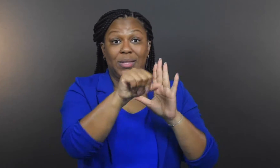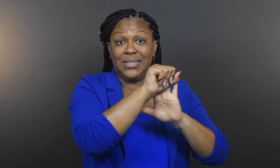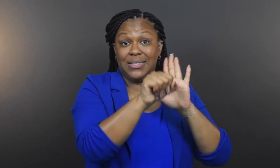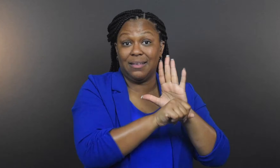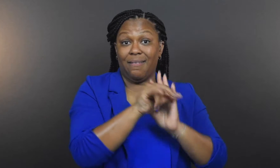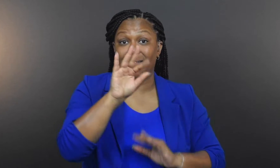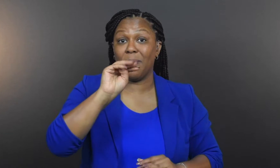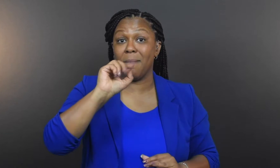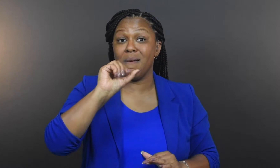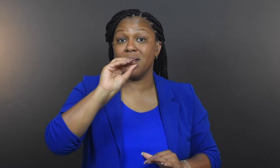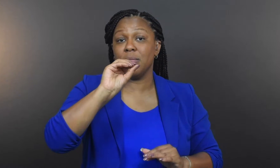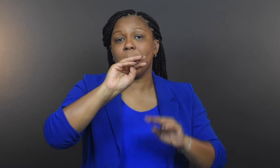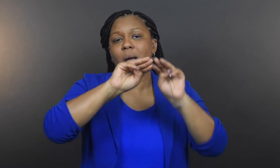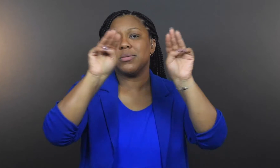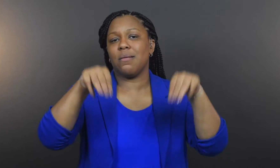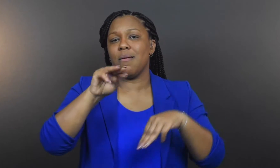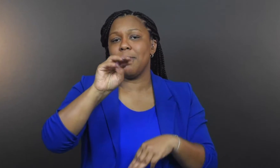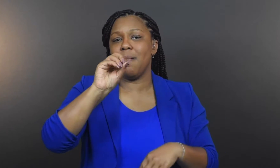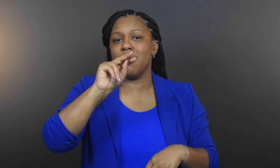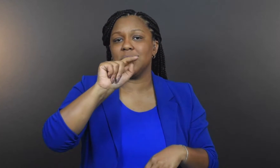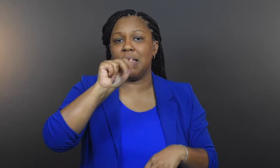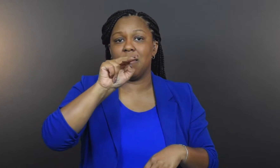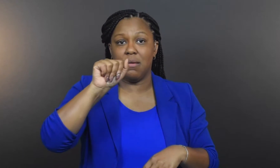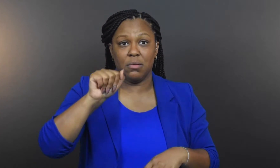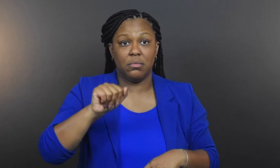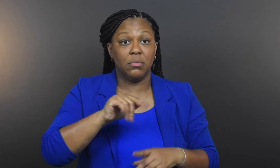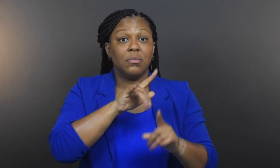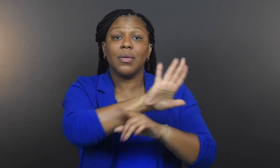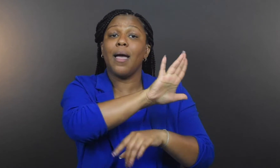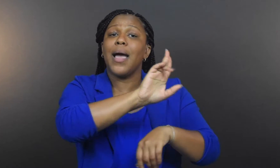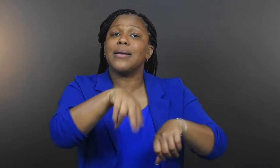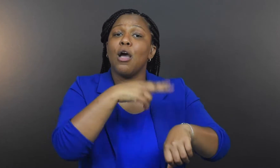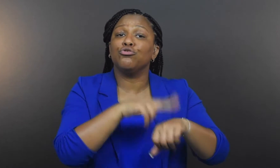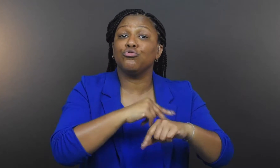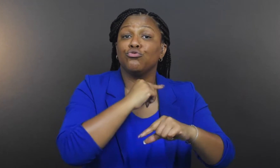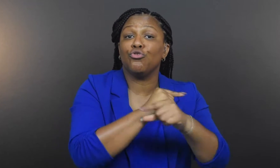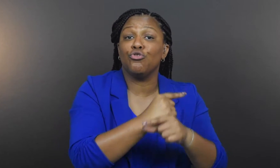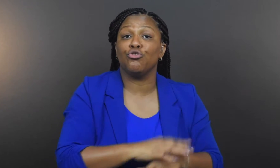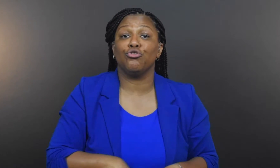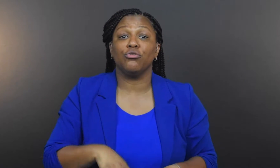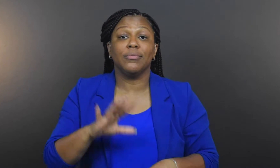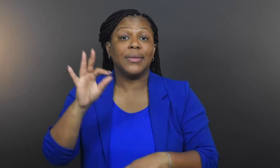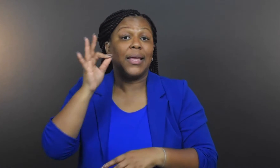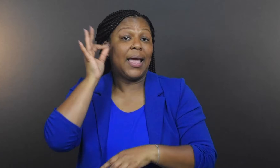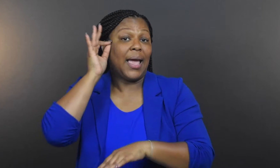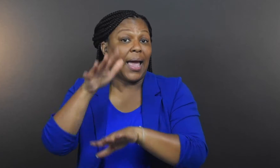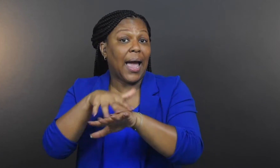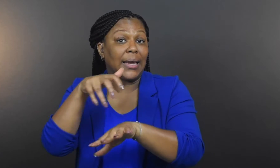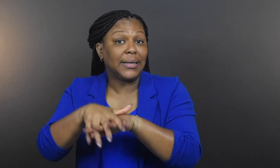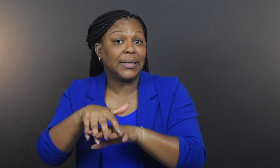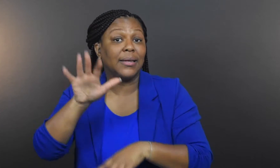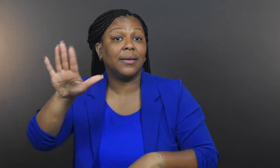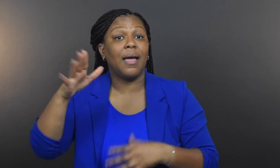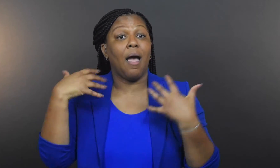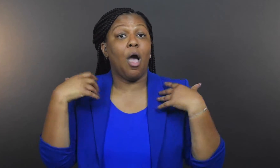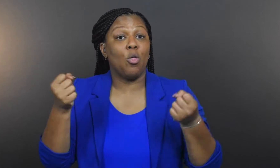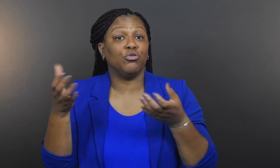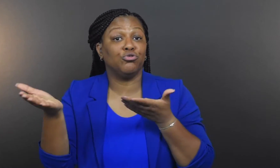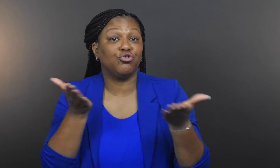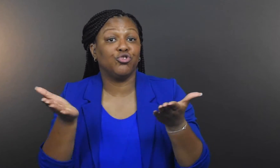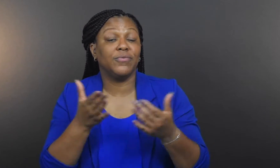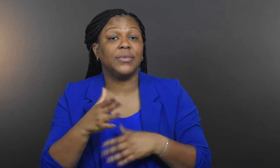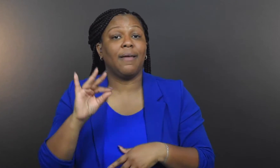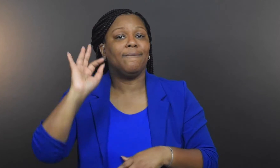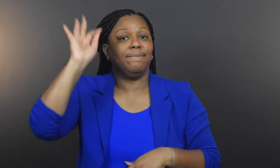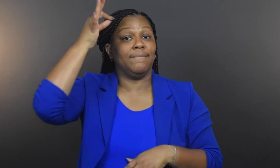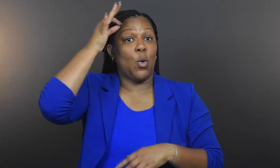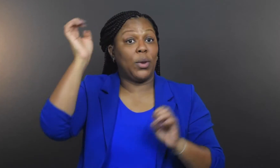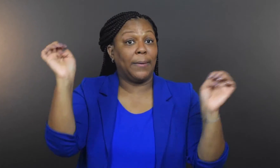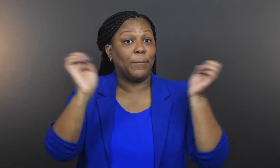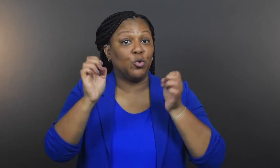the state of Montana, its National Guard, the Indian Health Service, the Federal Emergency